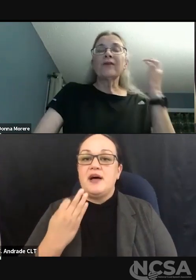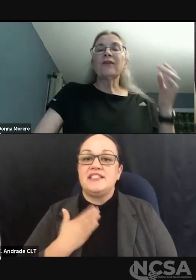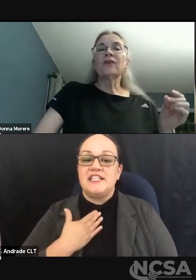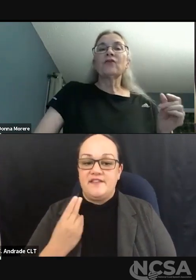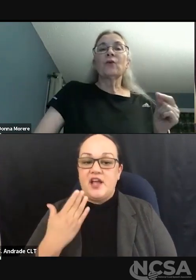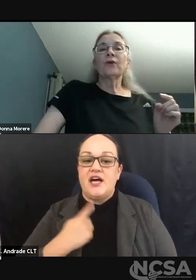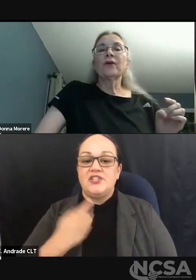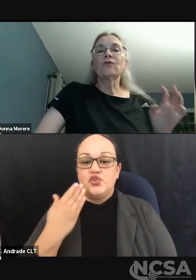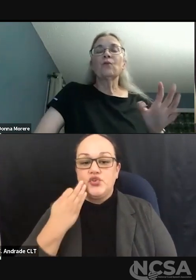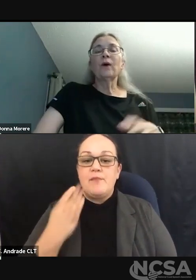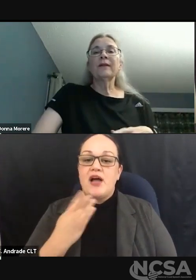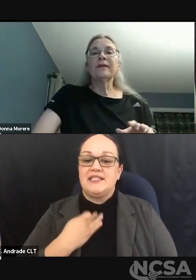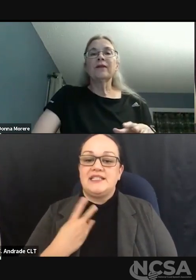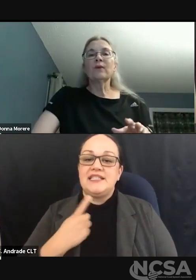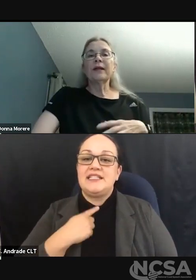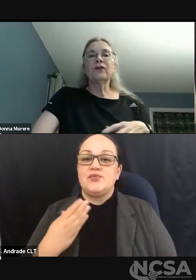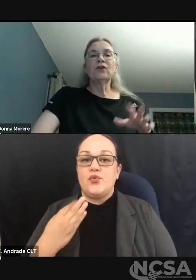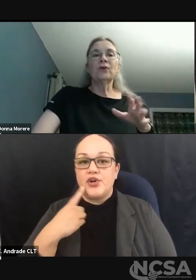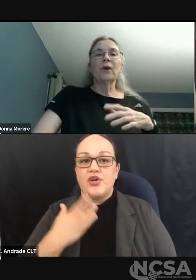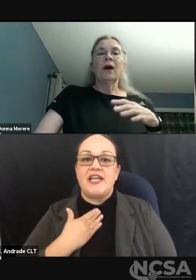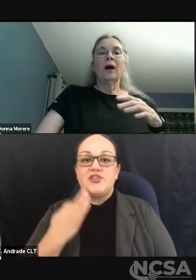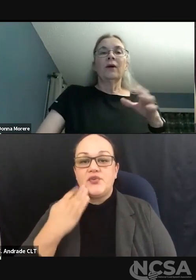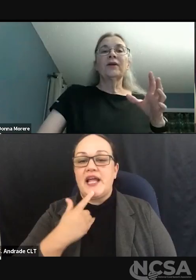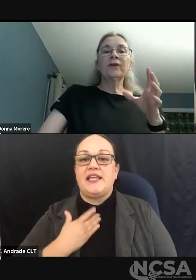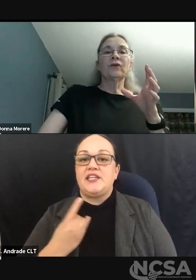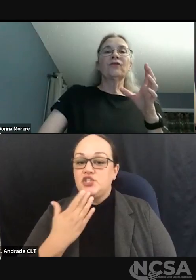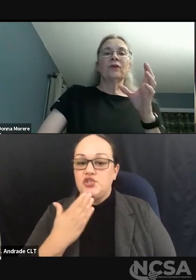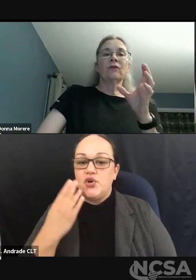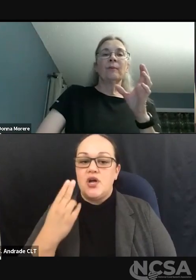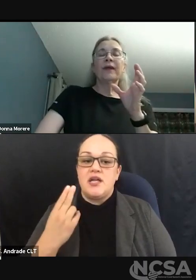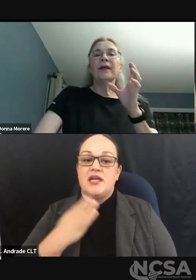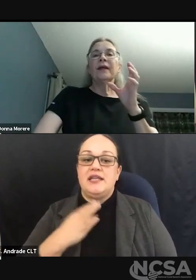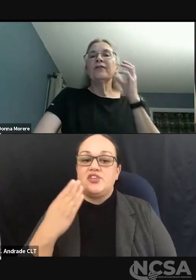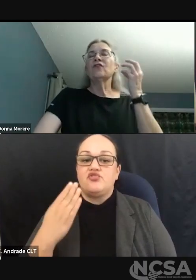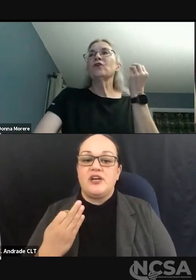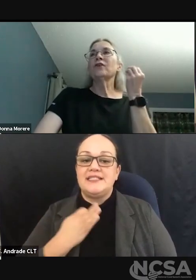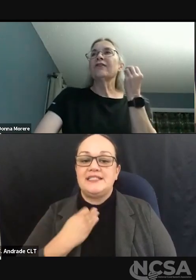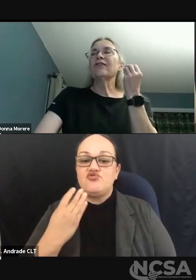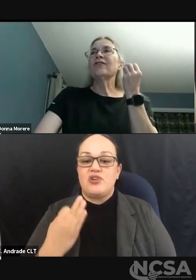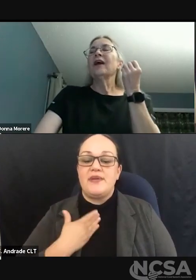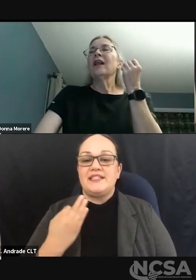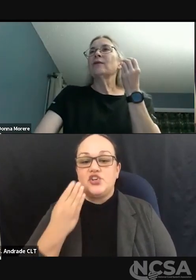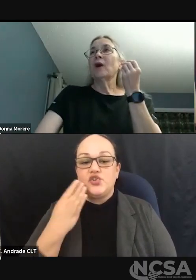processing disorder is one that's related to connector syndrome that it's a neurotoxicity